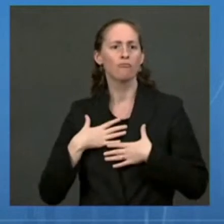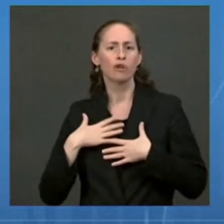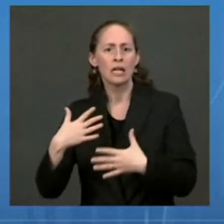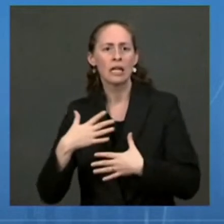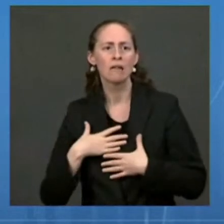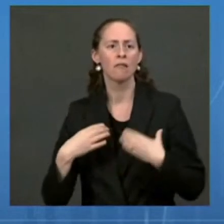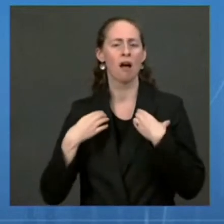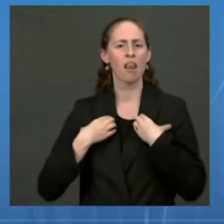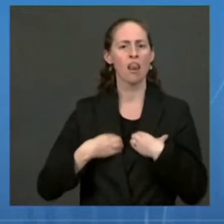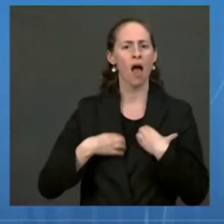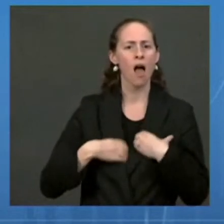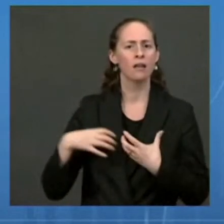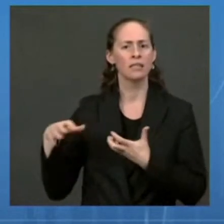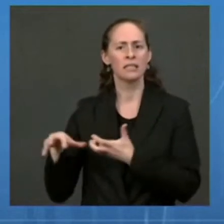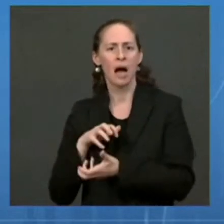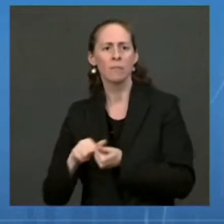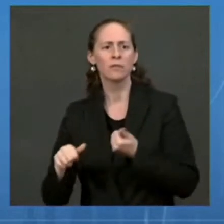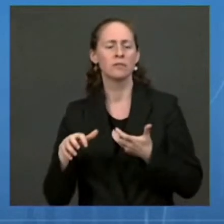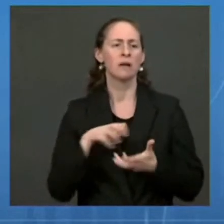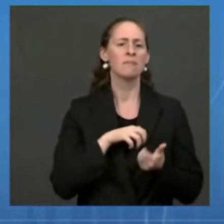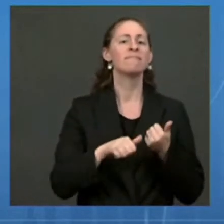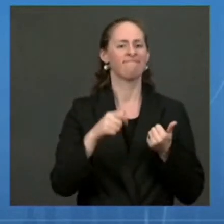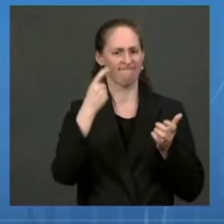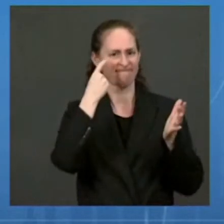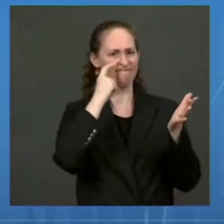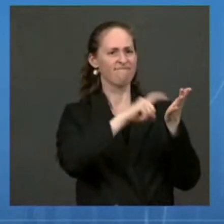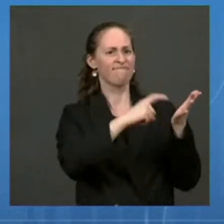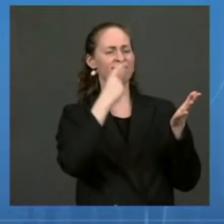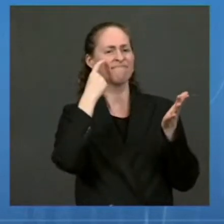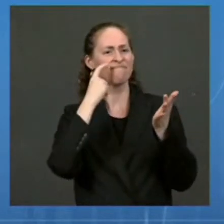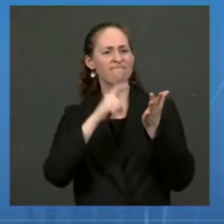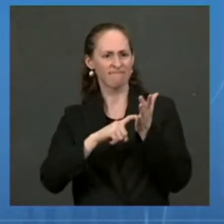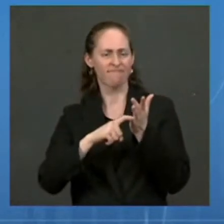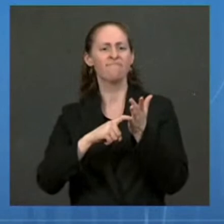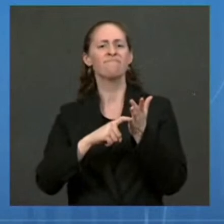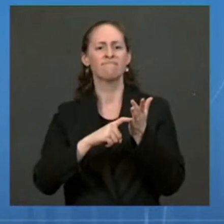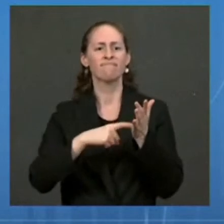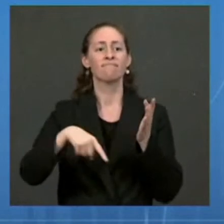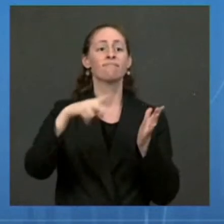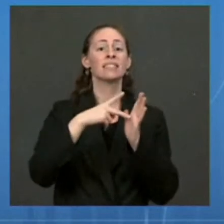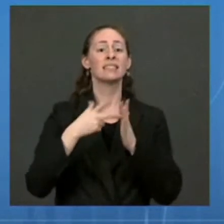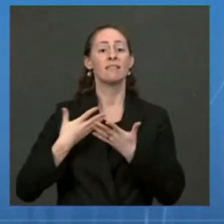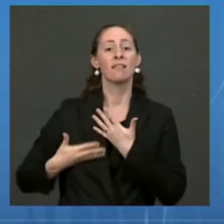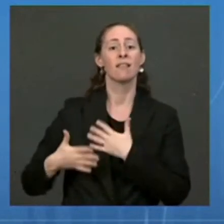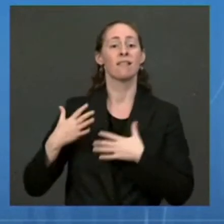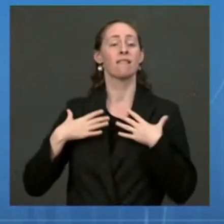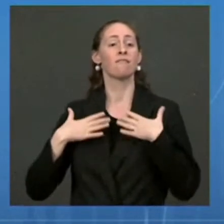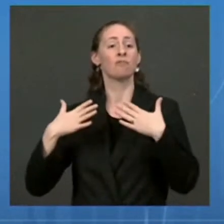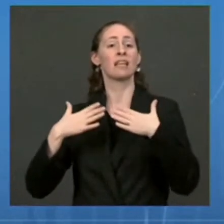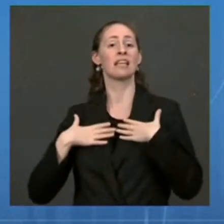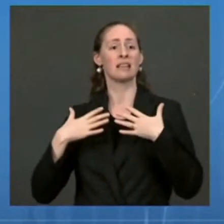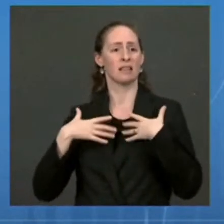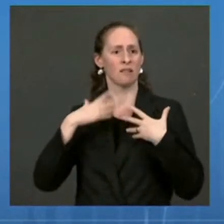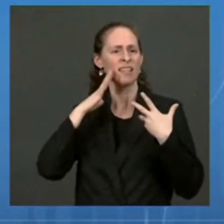OREGON SYSM DAGE. FOR EXAMPLE, IF YOU'VE HAVE ACUTE RESPIRATORY DISTRESS